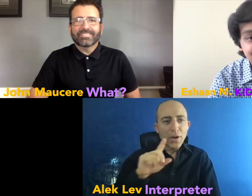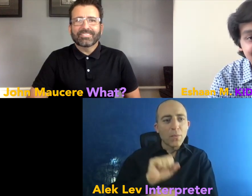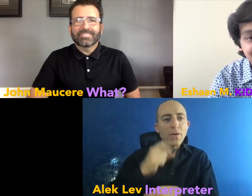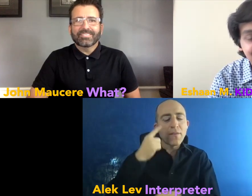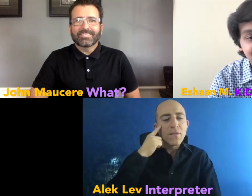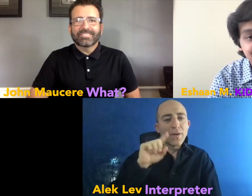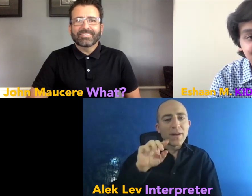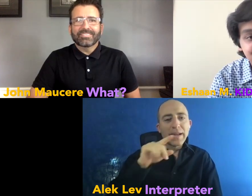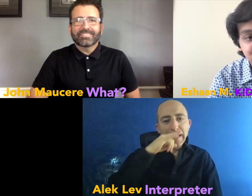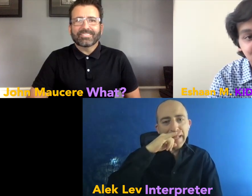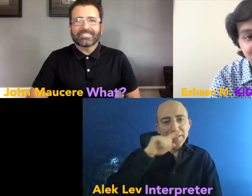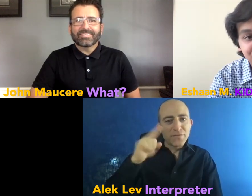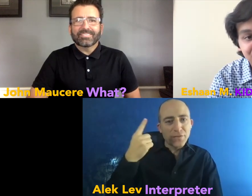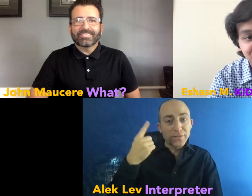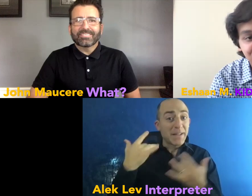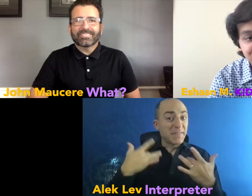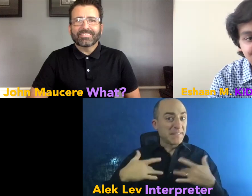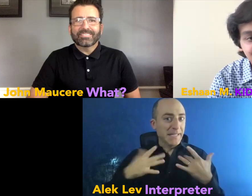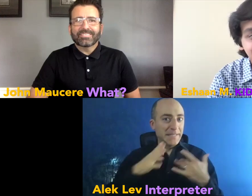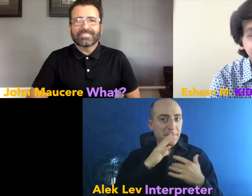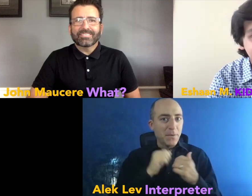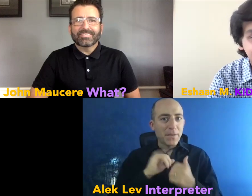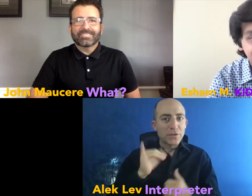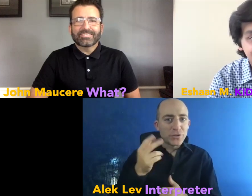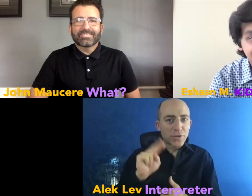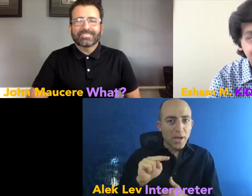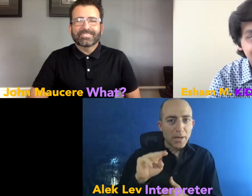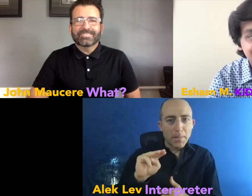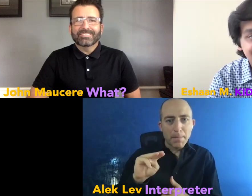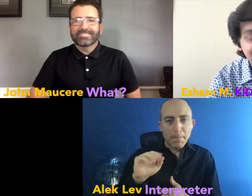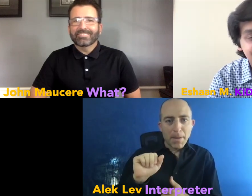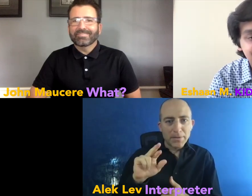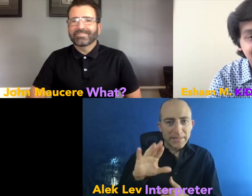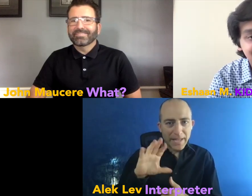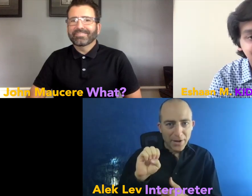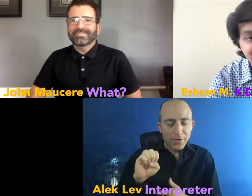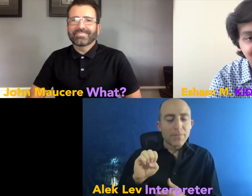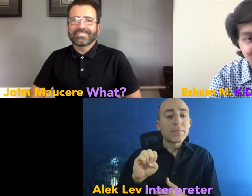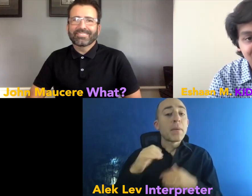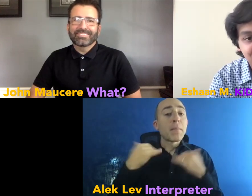speak with John Maucere, who plays Don in the silent, black-and-white comedy